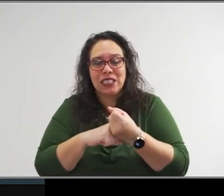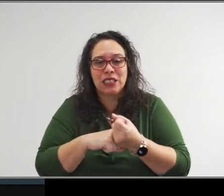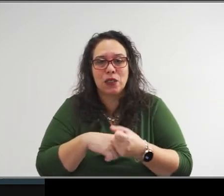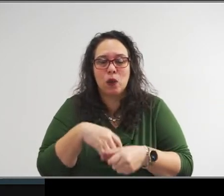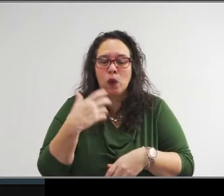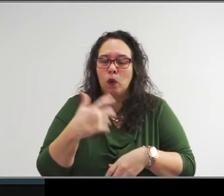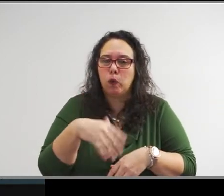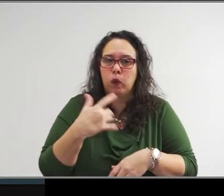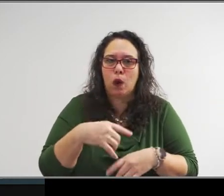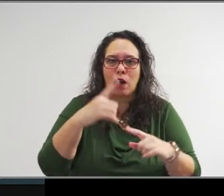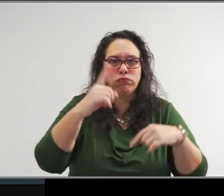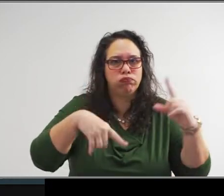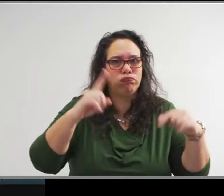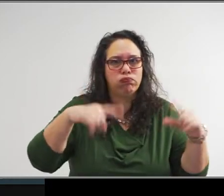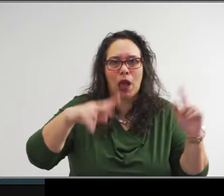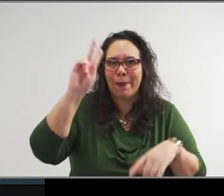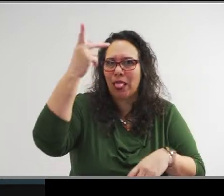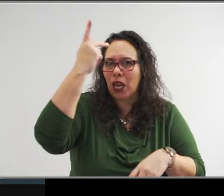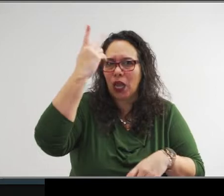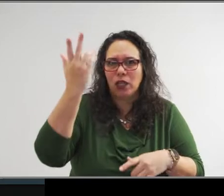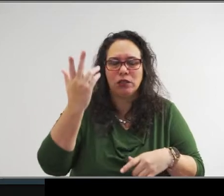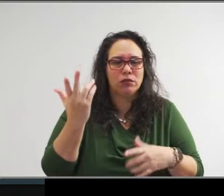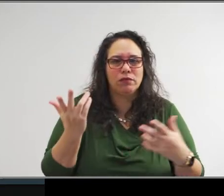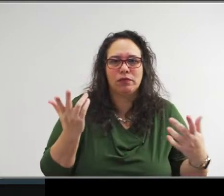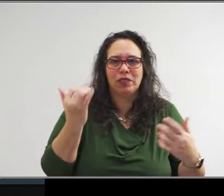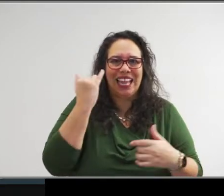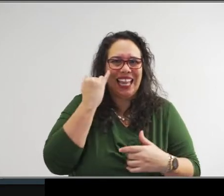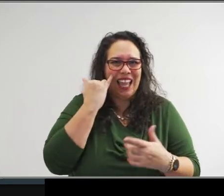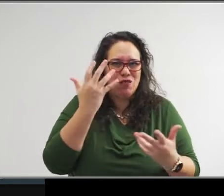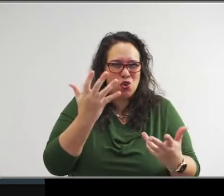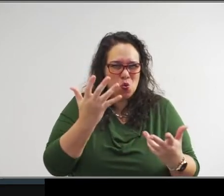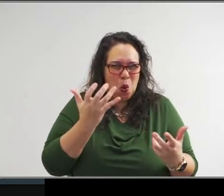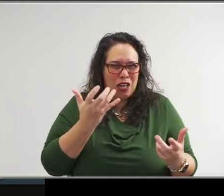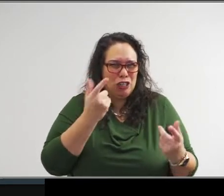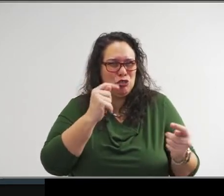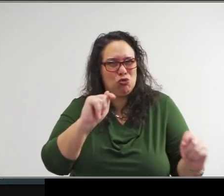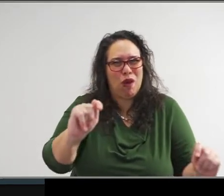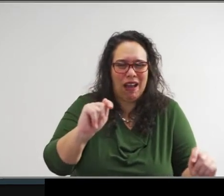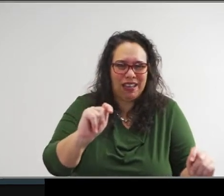So for anyone who wants to assign some kind of political emotion or notion to this work